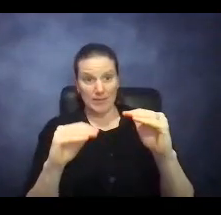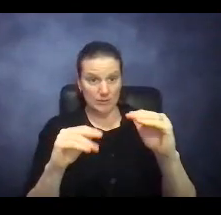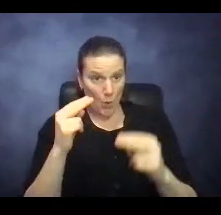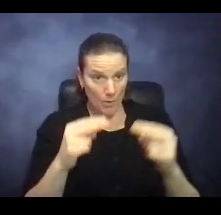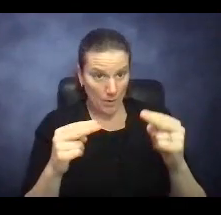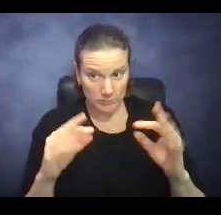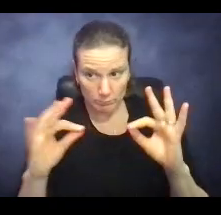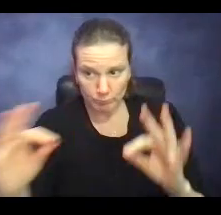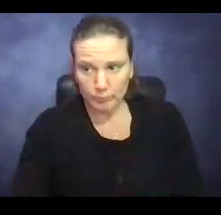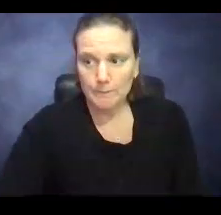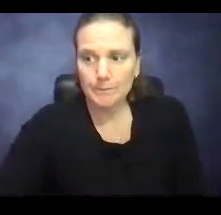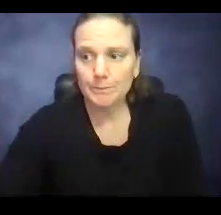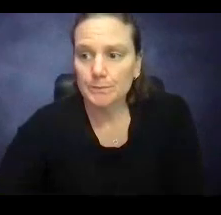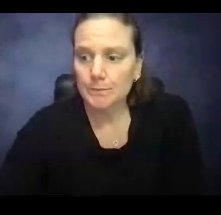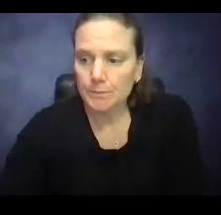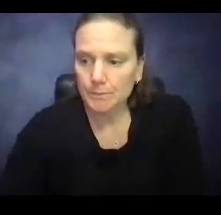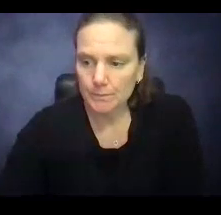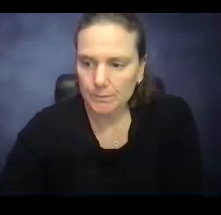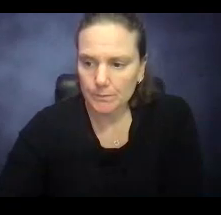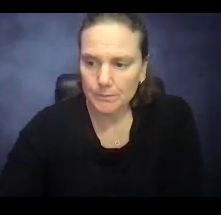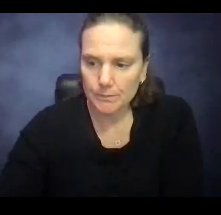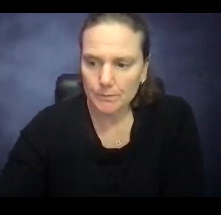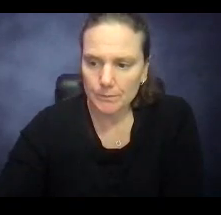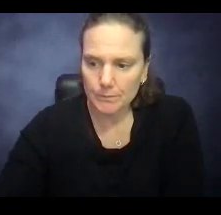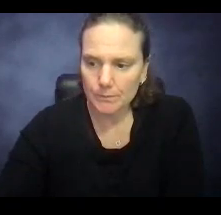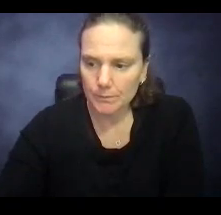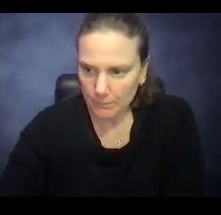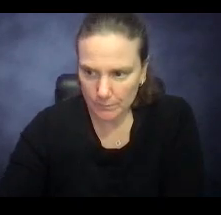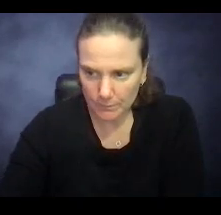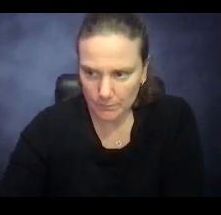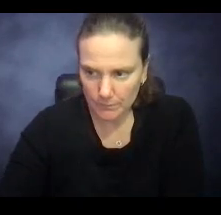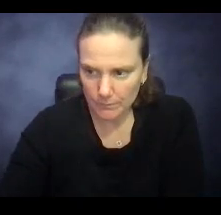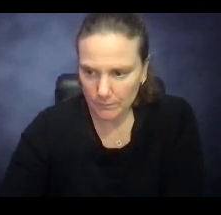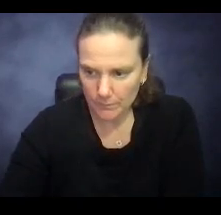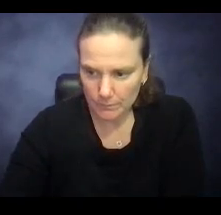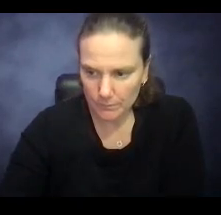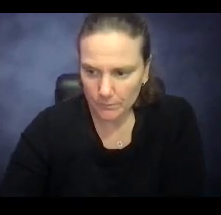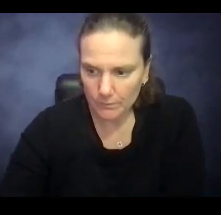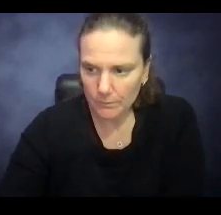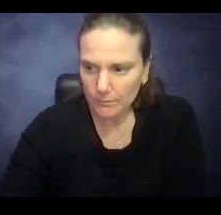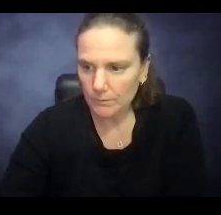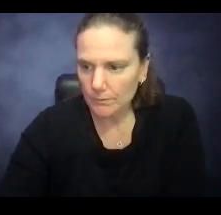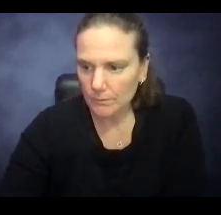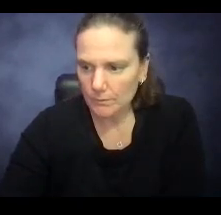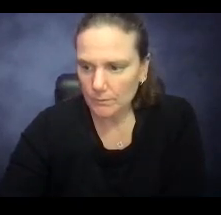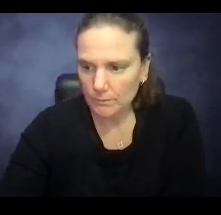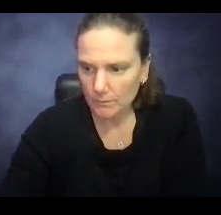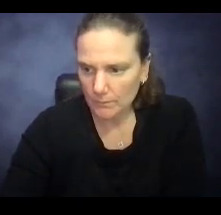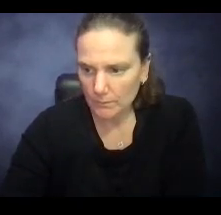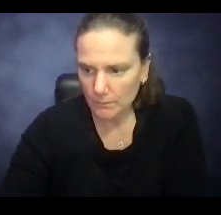Specifically the role of the adrenal glands and perimenopause is this ho this hormone production. So they do produce the sex hormones, estrogen,